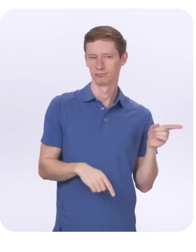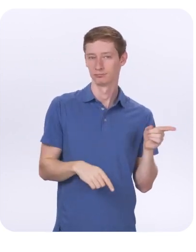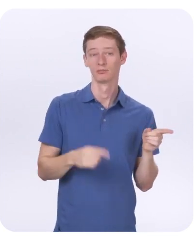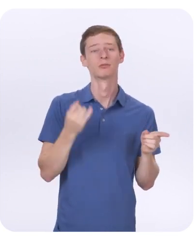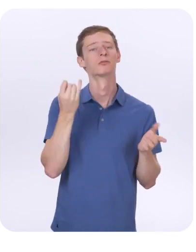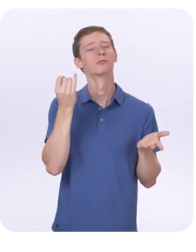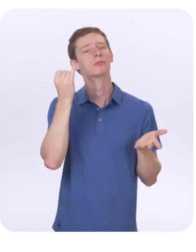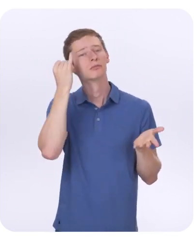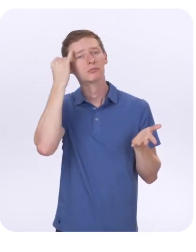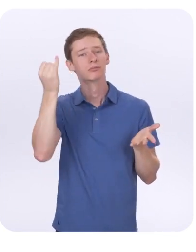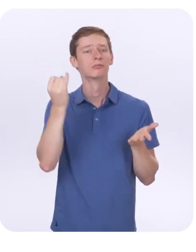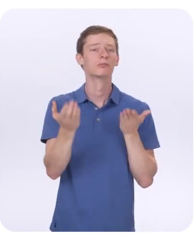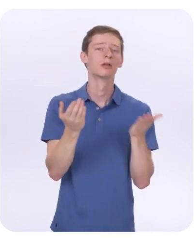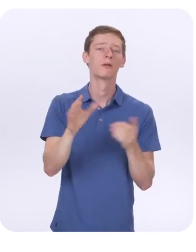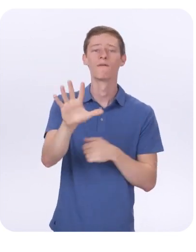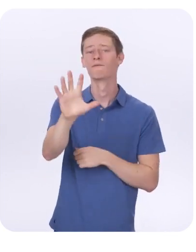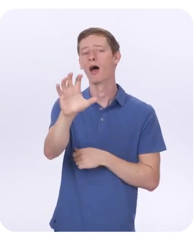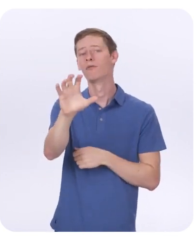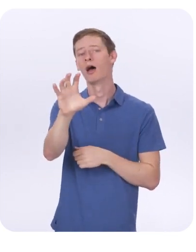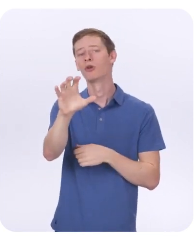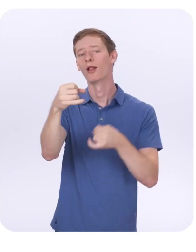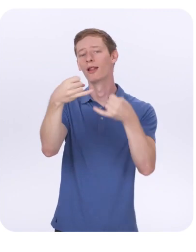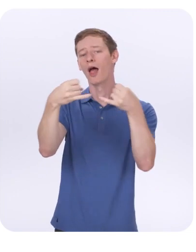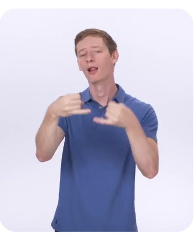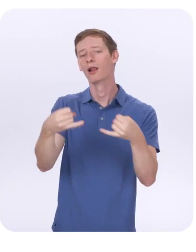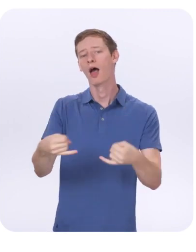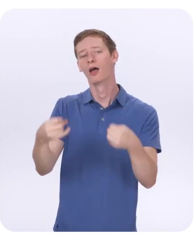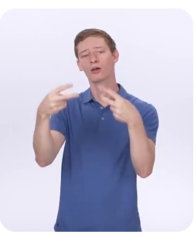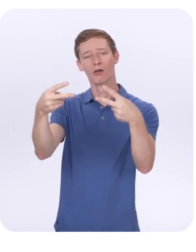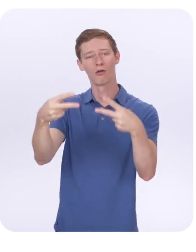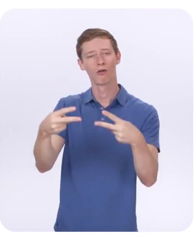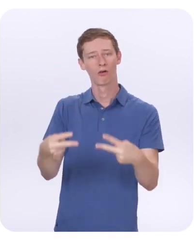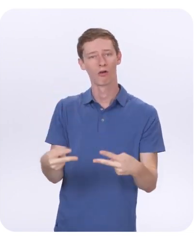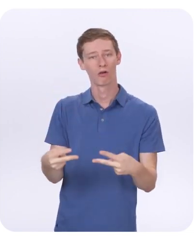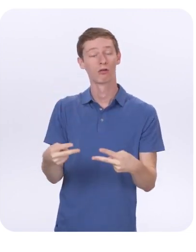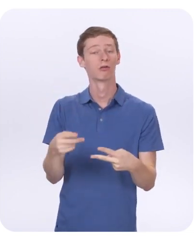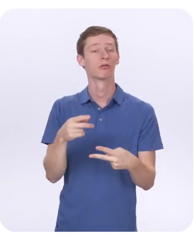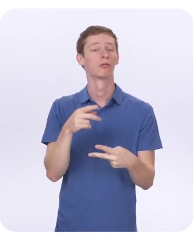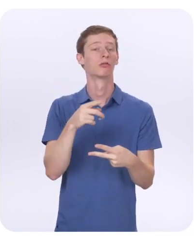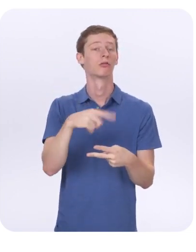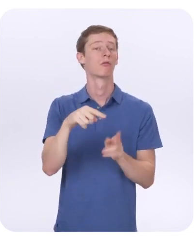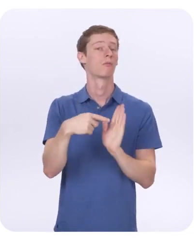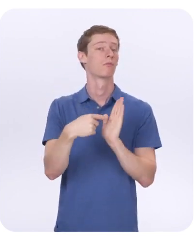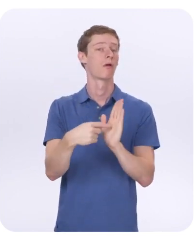300 lines of code will lose some of the context,